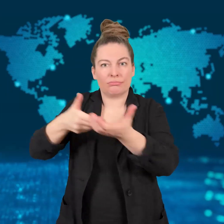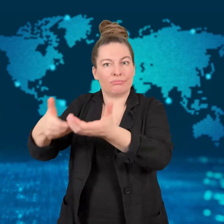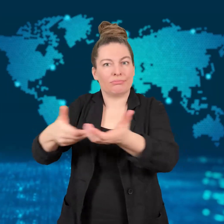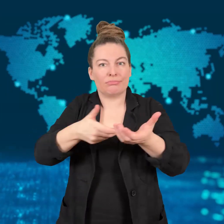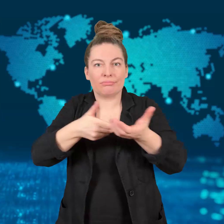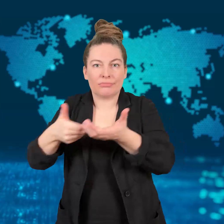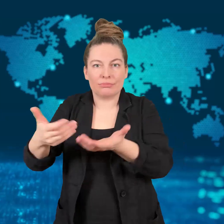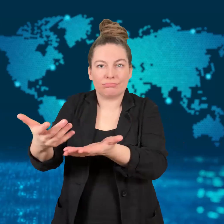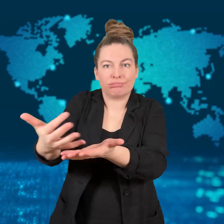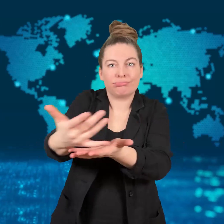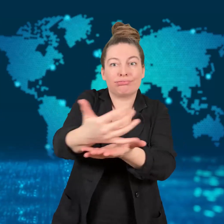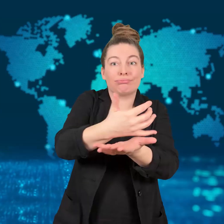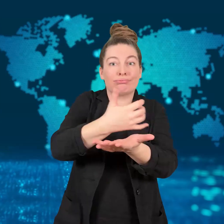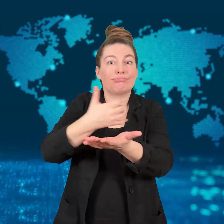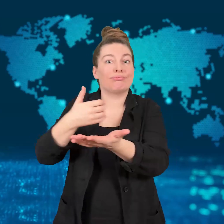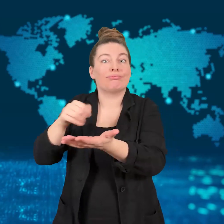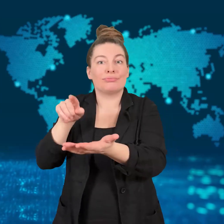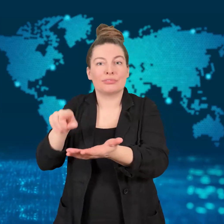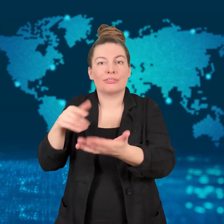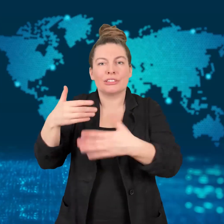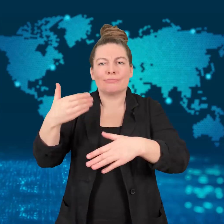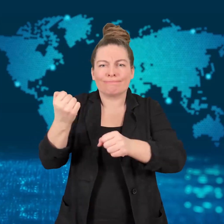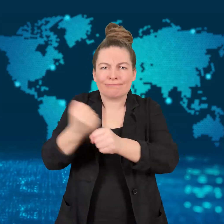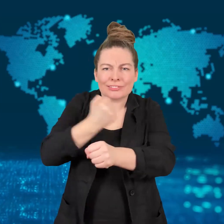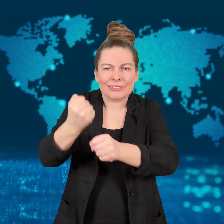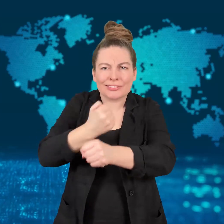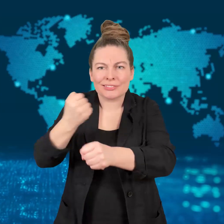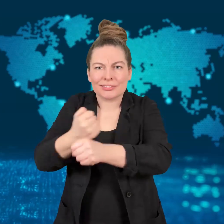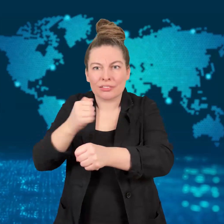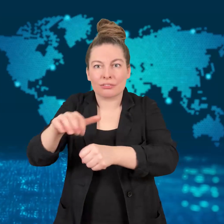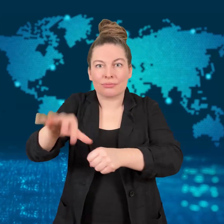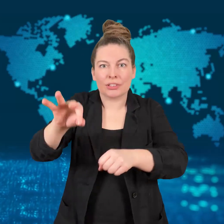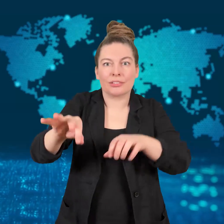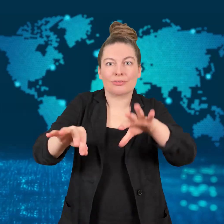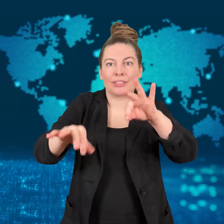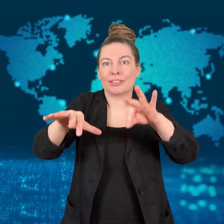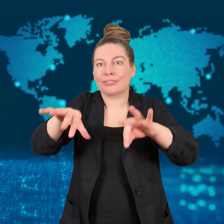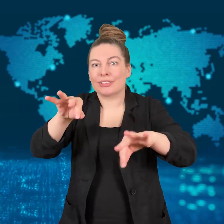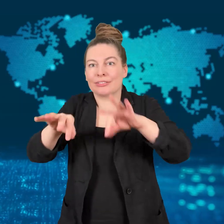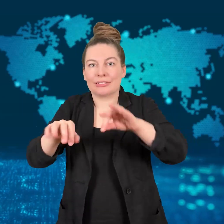uncovered 65 more bombs and smoke cartridges.